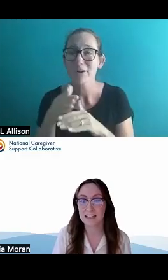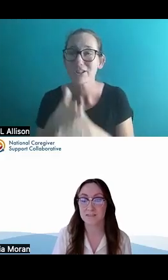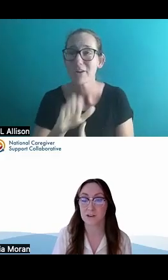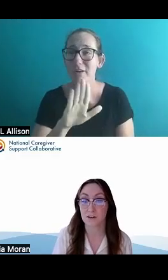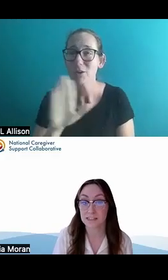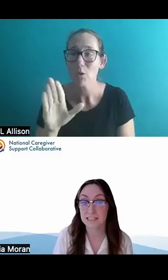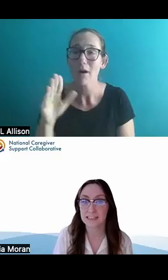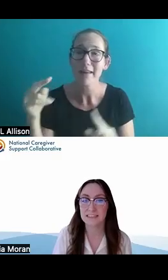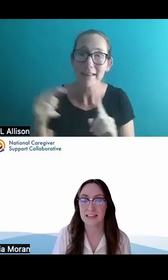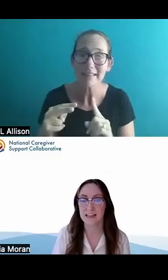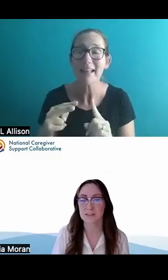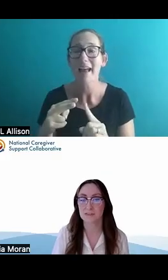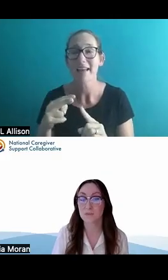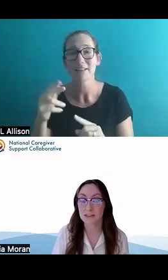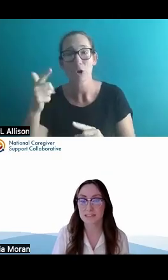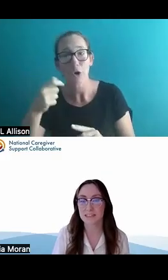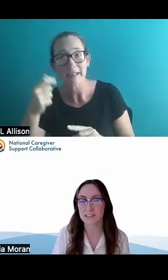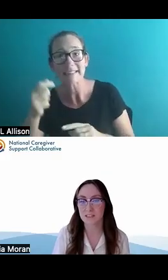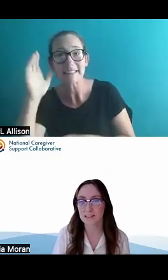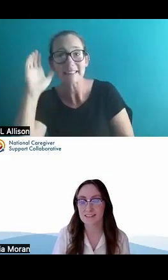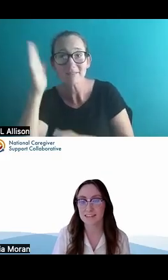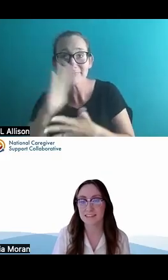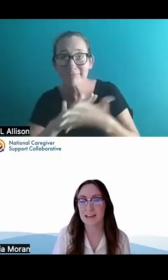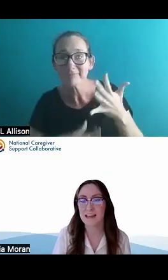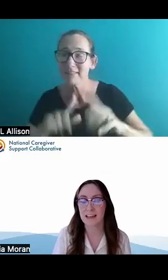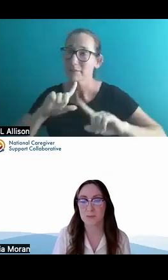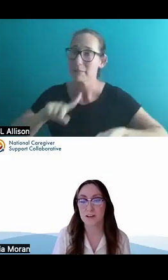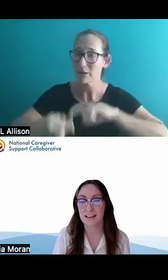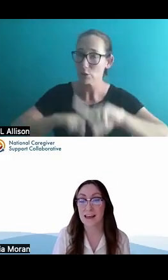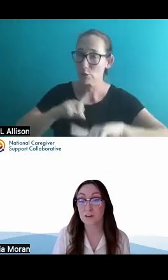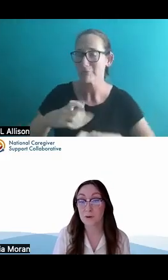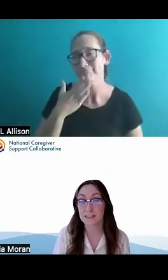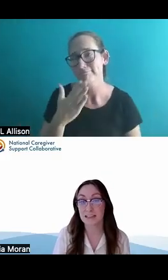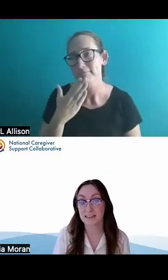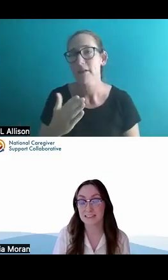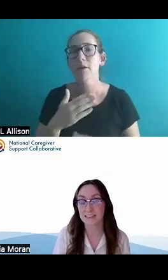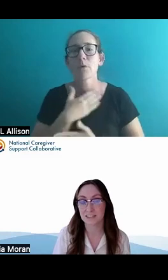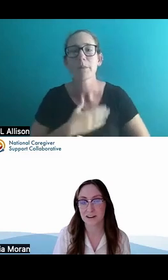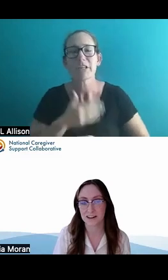for our grantees and responses to these questions and appreciate everyone attending today's training